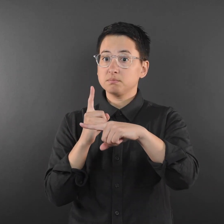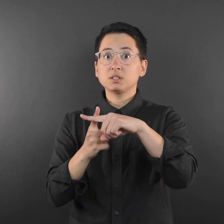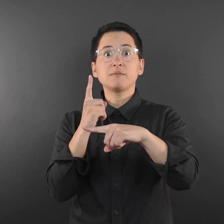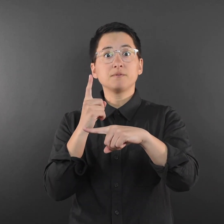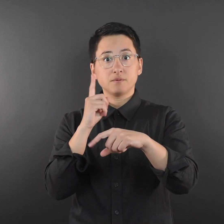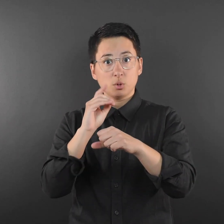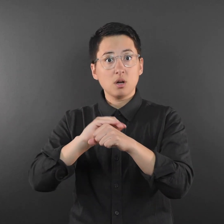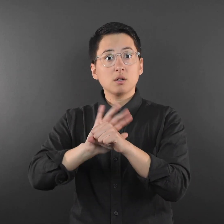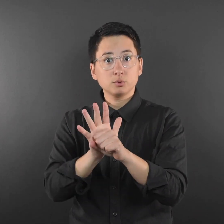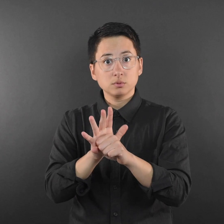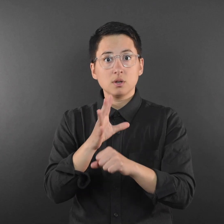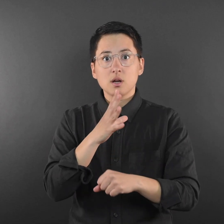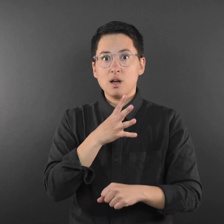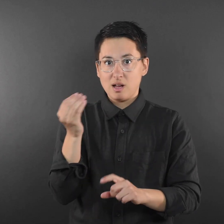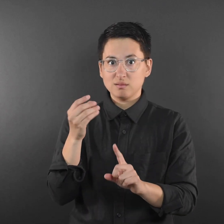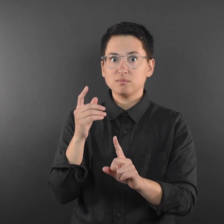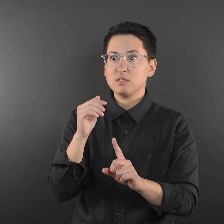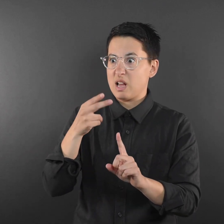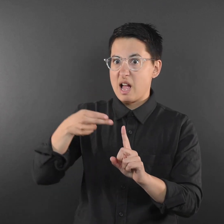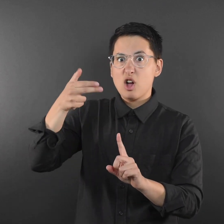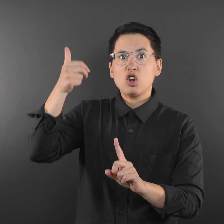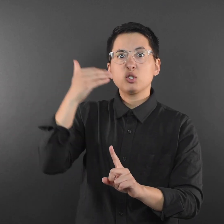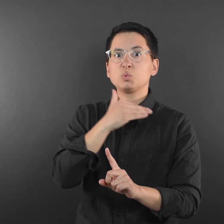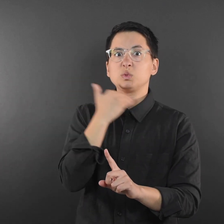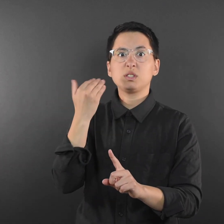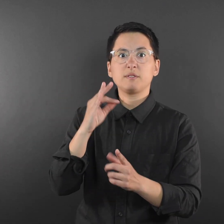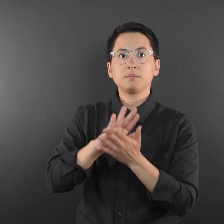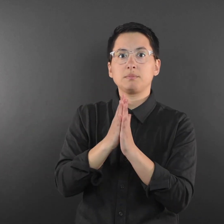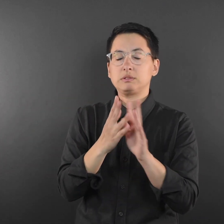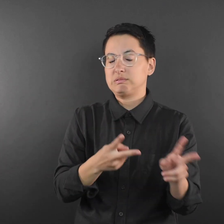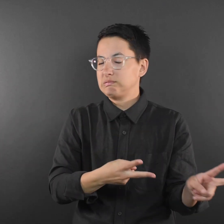People who test positive for COVID-19 and are at higher risk of